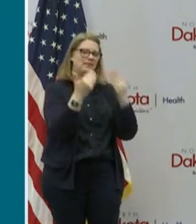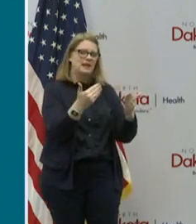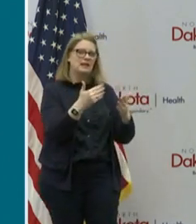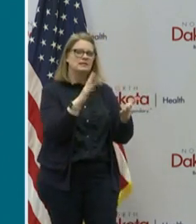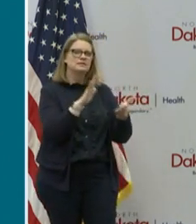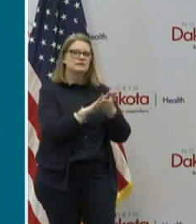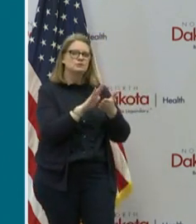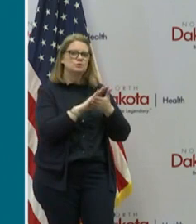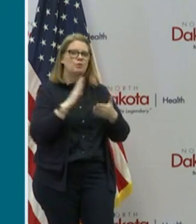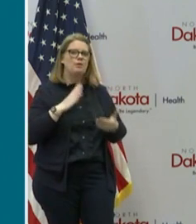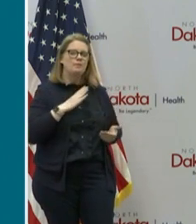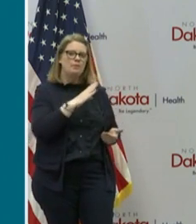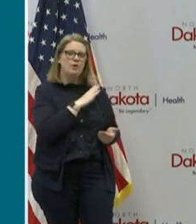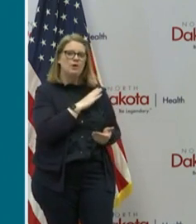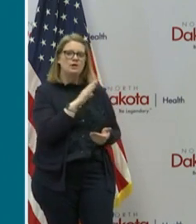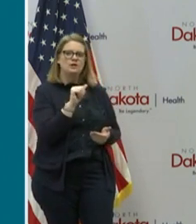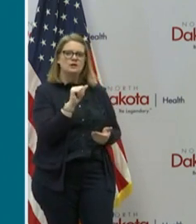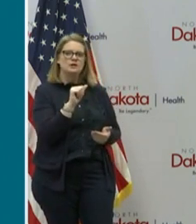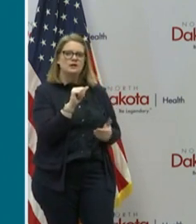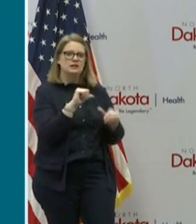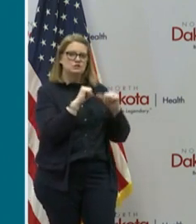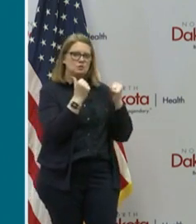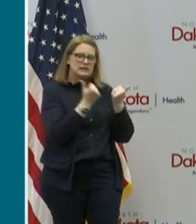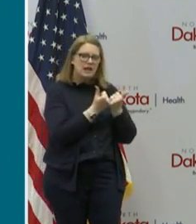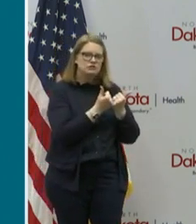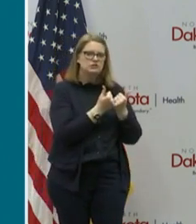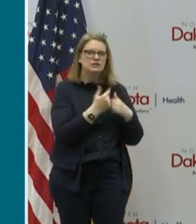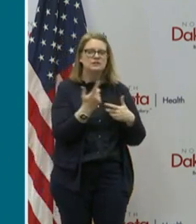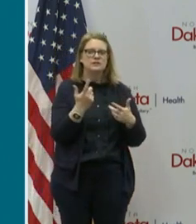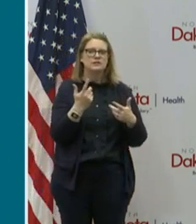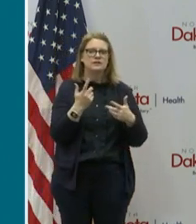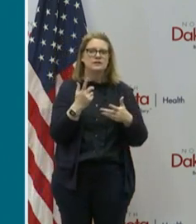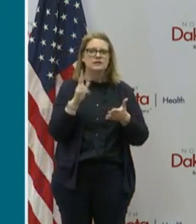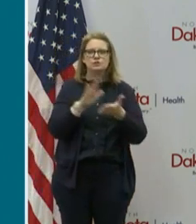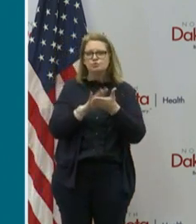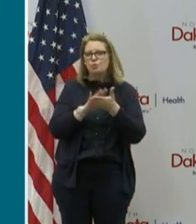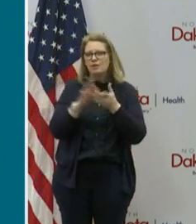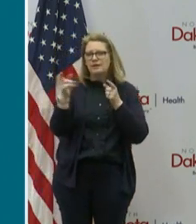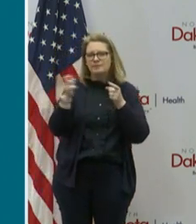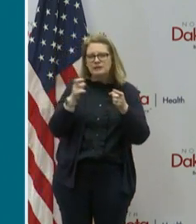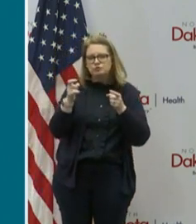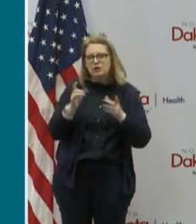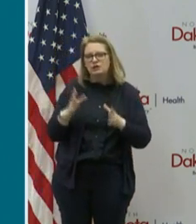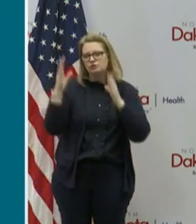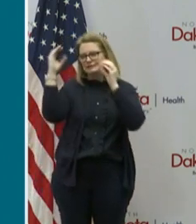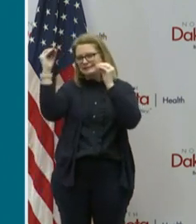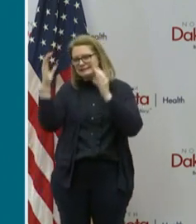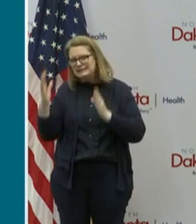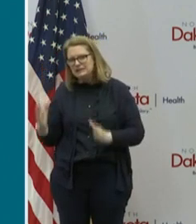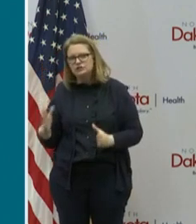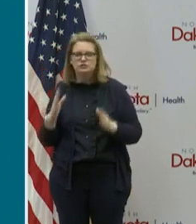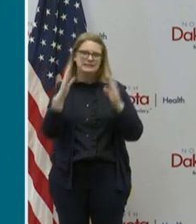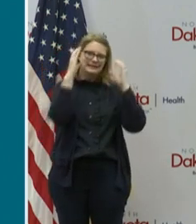IN THE K-12 AND THE KEY PARTNERSHIPS, ESPECIALLY WITH SUPERINTENDENT BAZLER AND HER